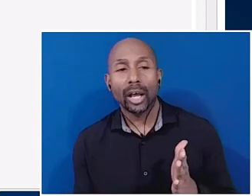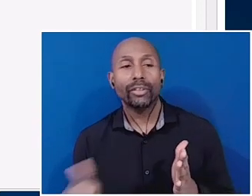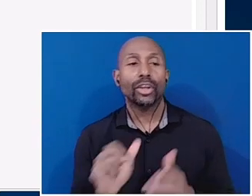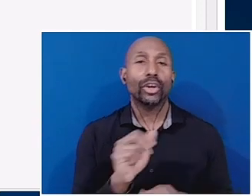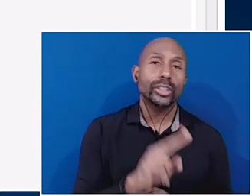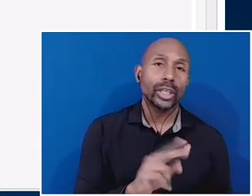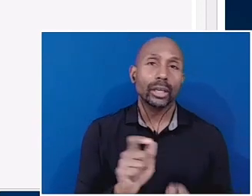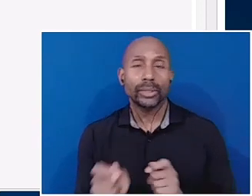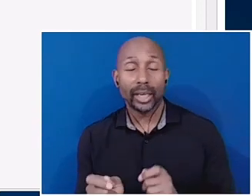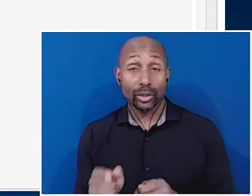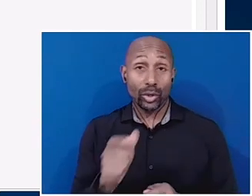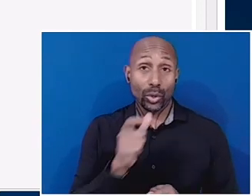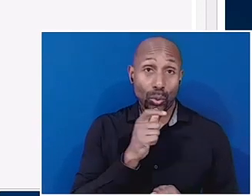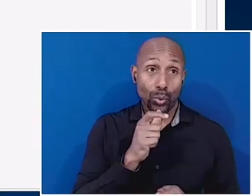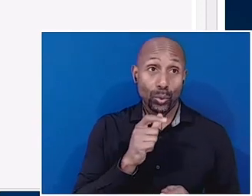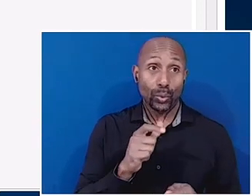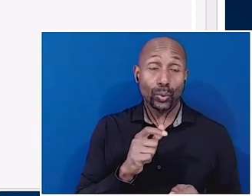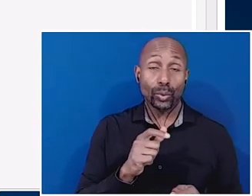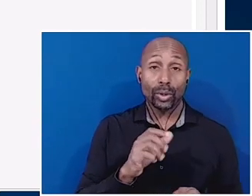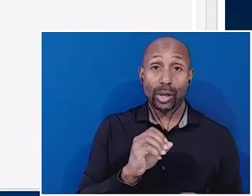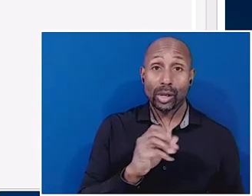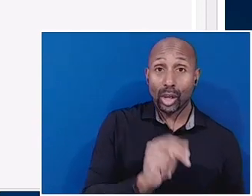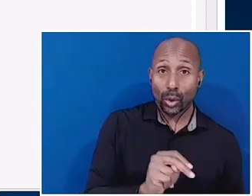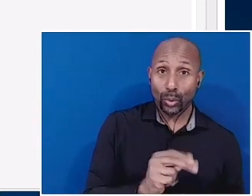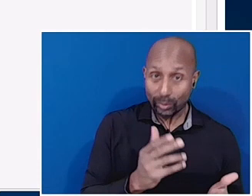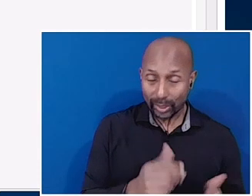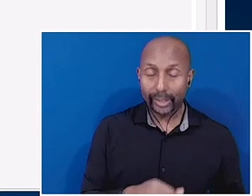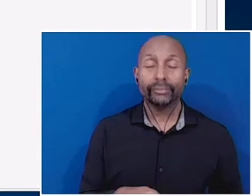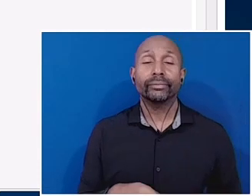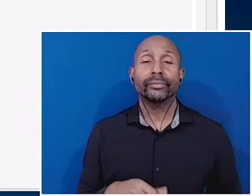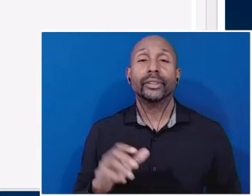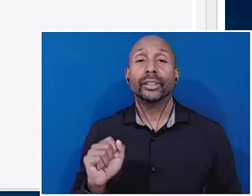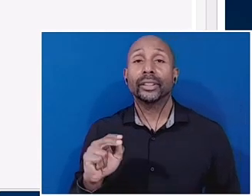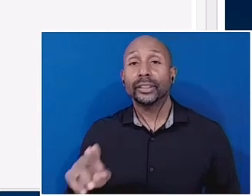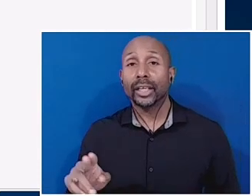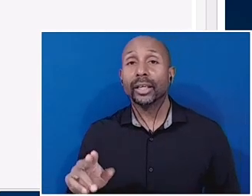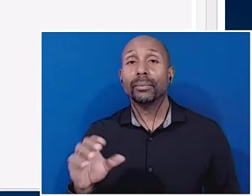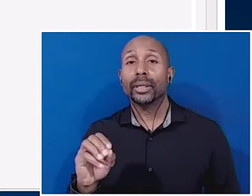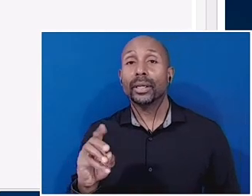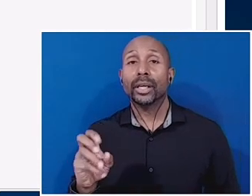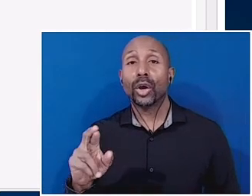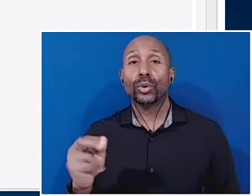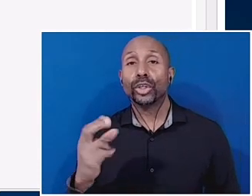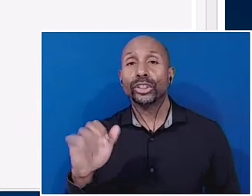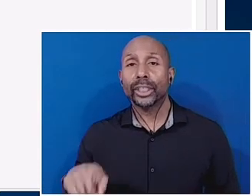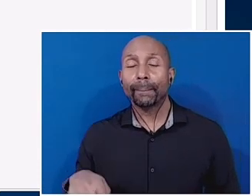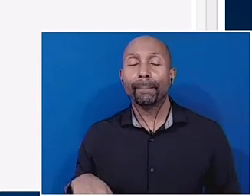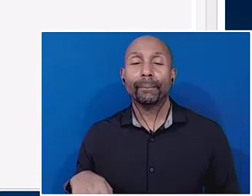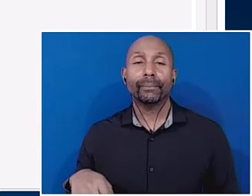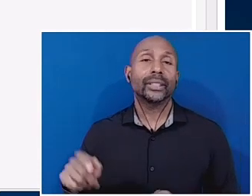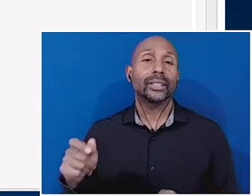of control which have implications with Title IV eligibility.